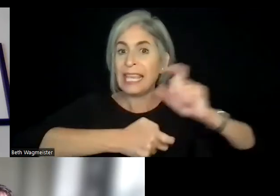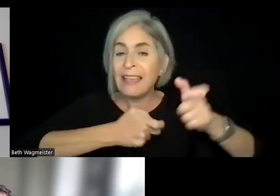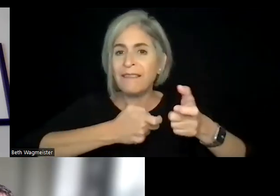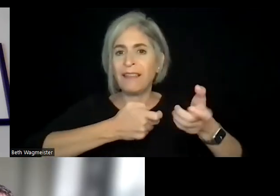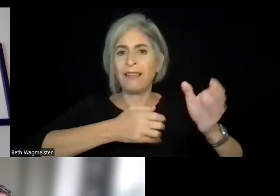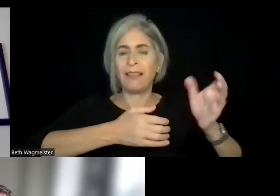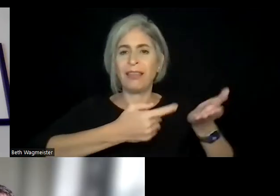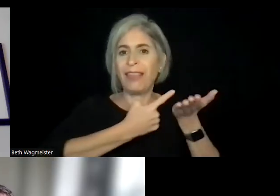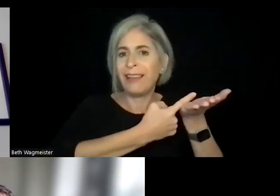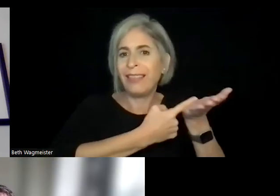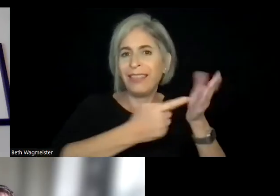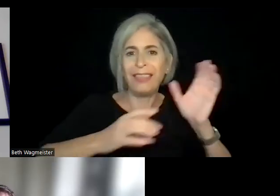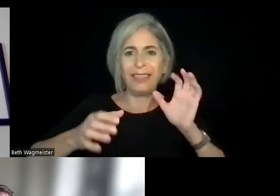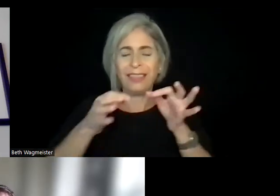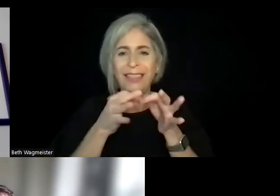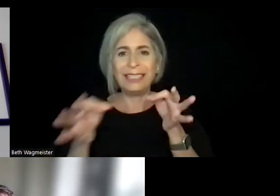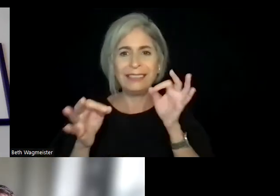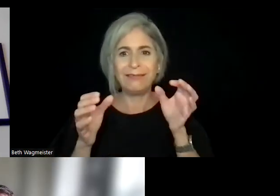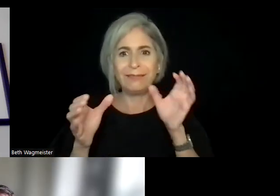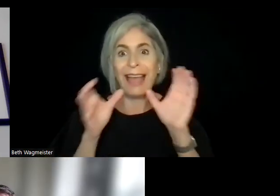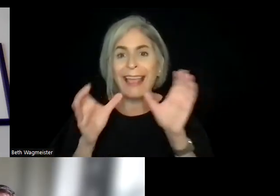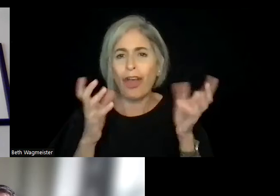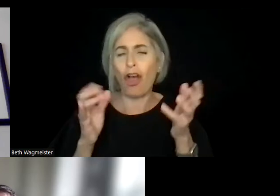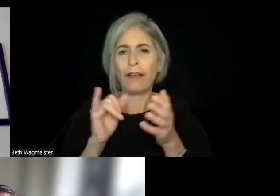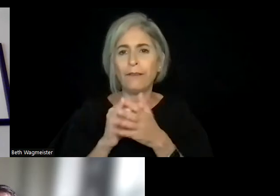make sure that we are giving a dialogue for